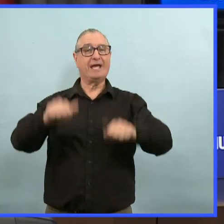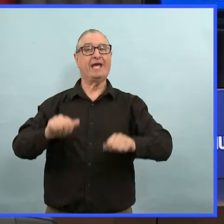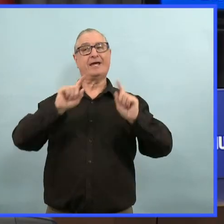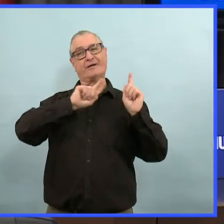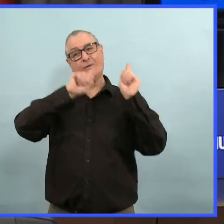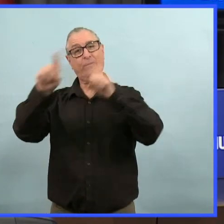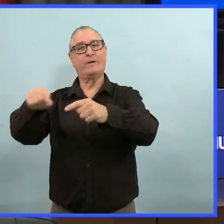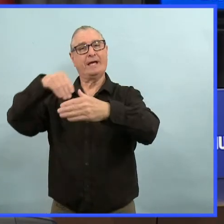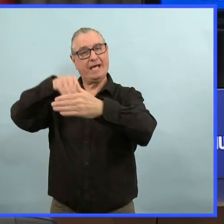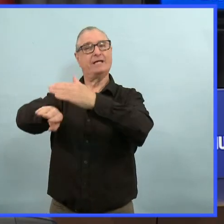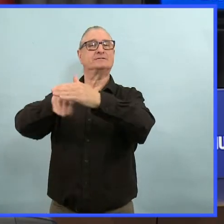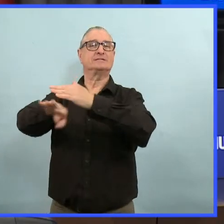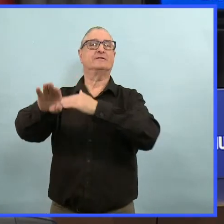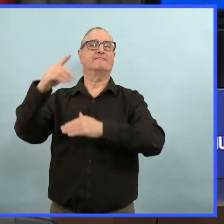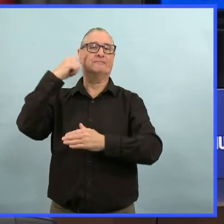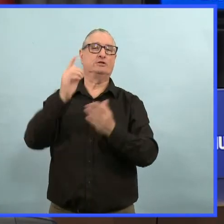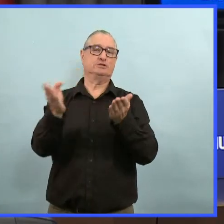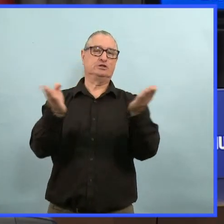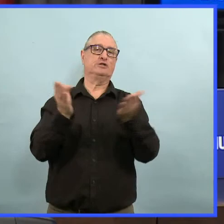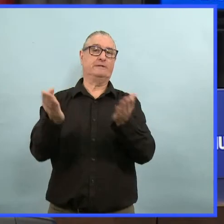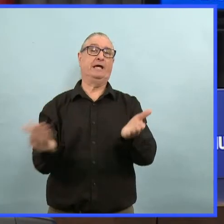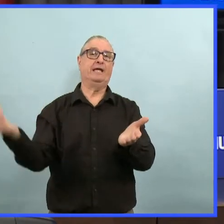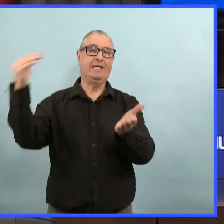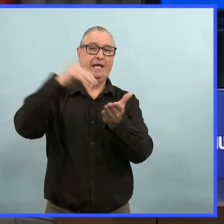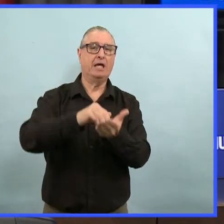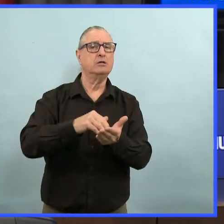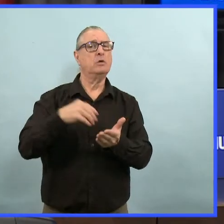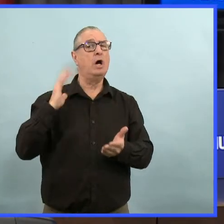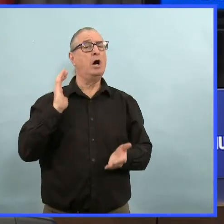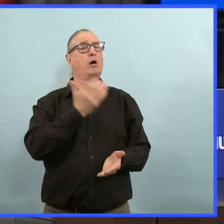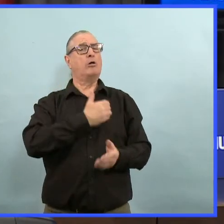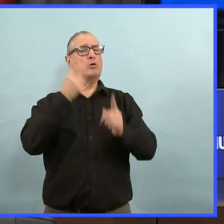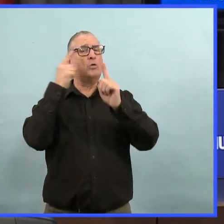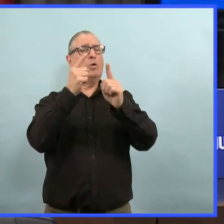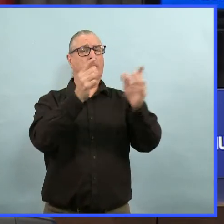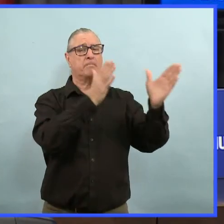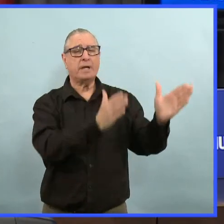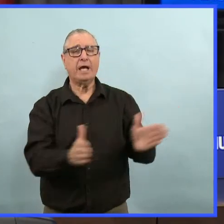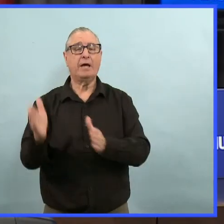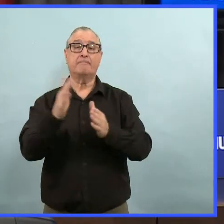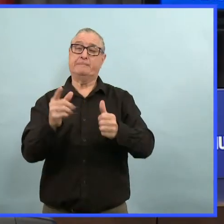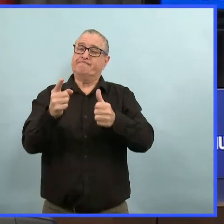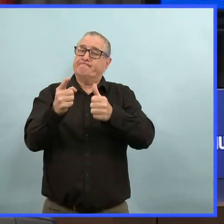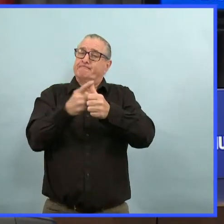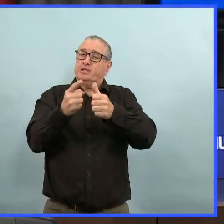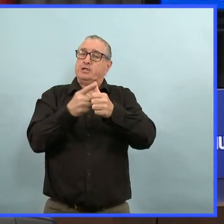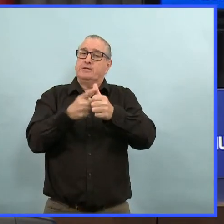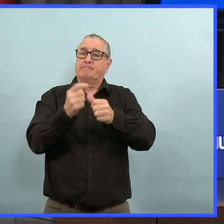and in line with a sequence or prioritization that is being directed by our clinical experts